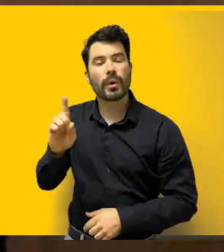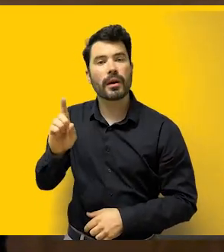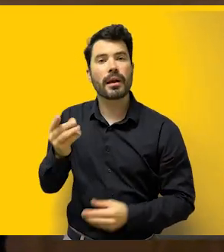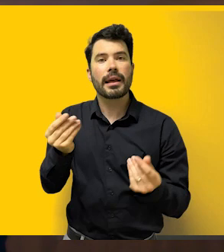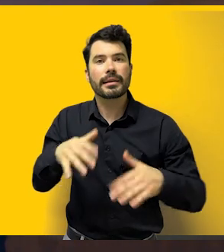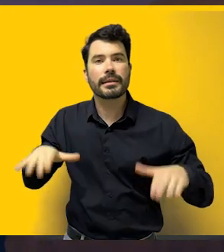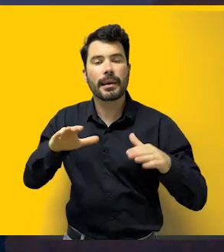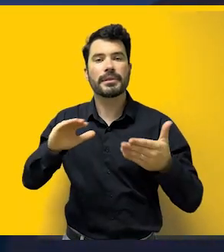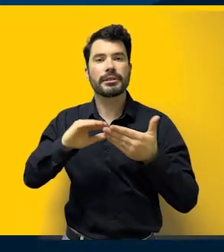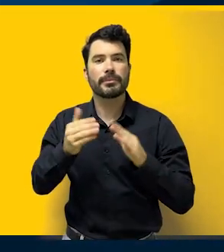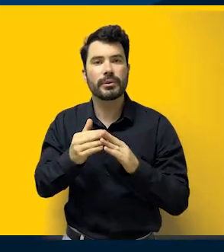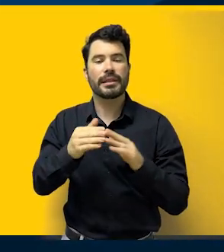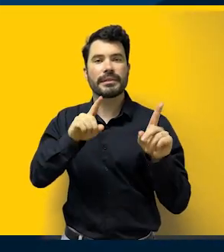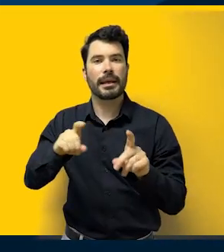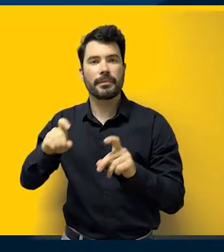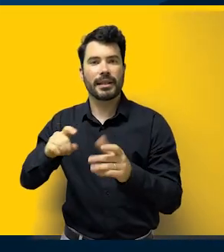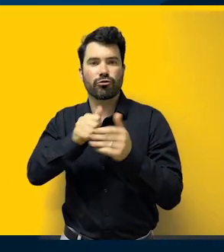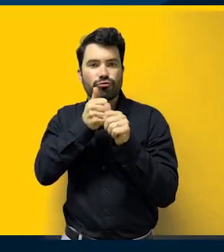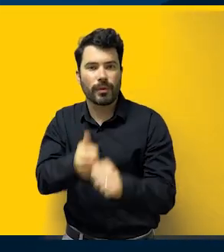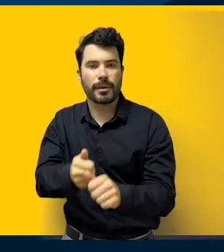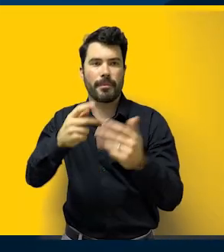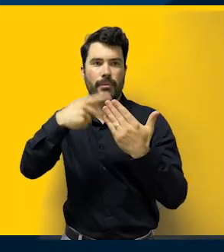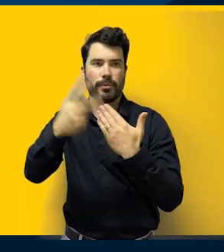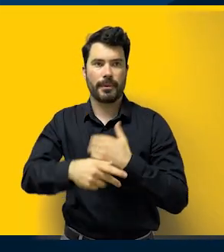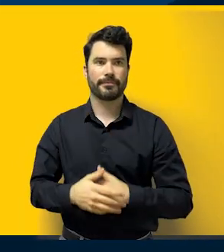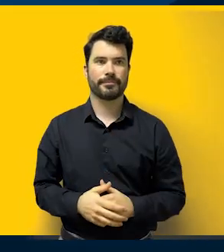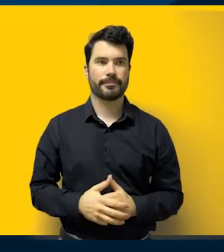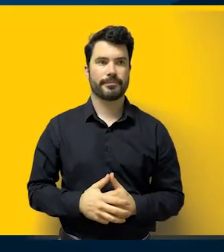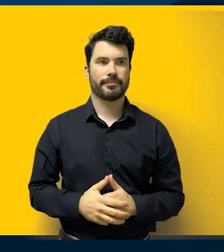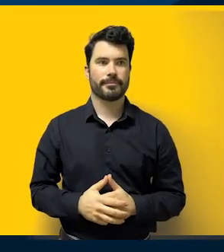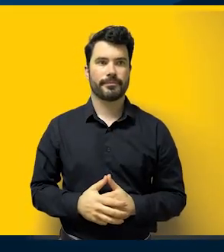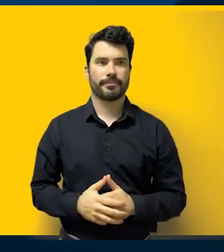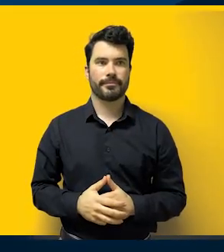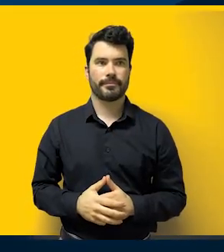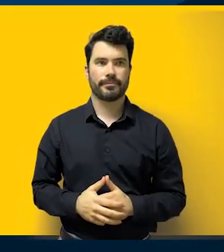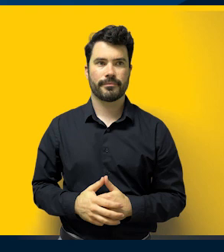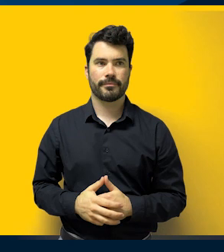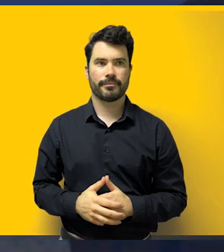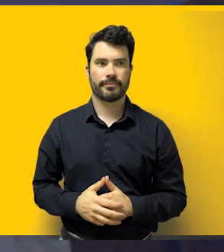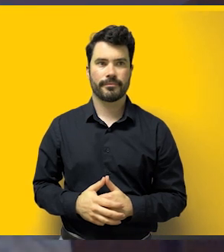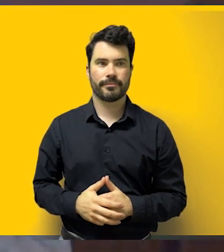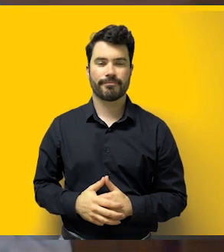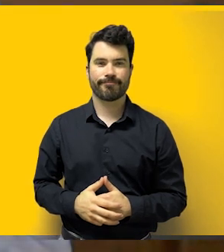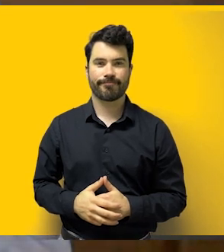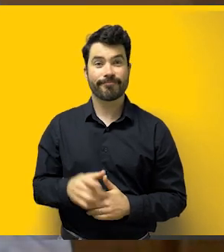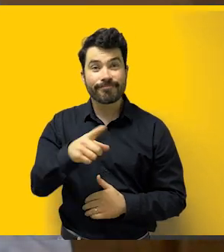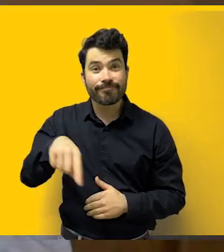and providing documentation. Unless an employee submits and receives an approved medical or religious exemption, they must be vaccinated